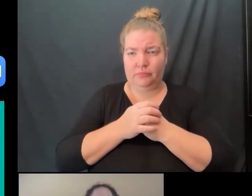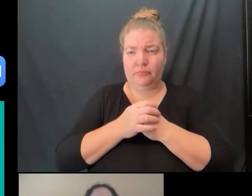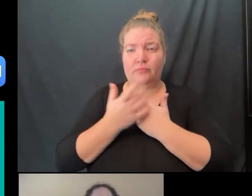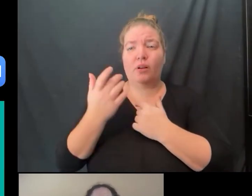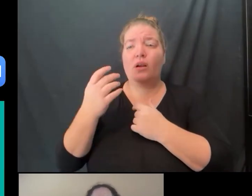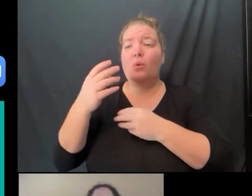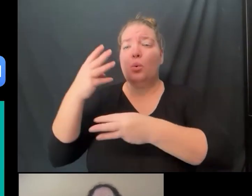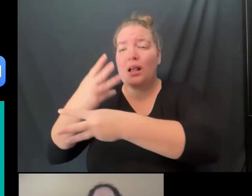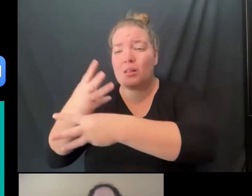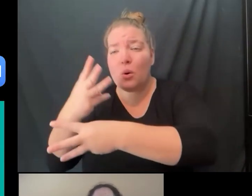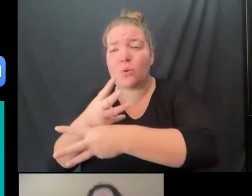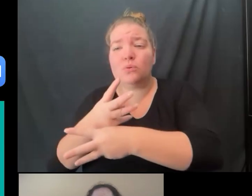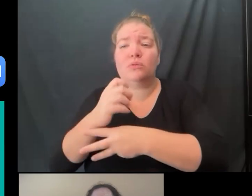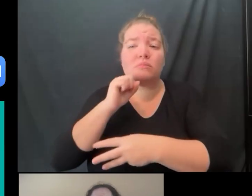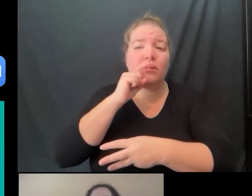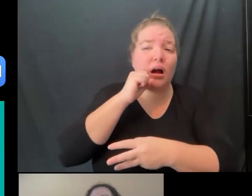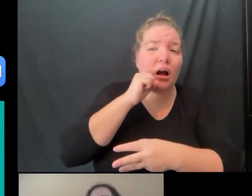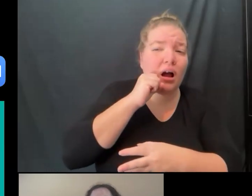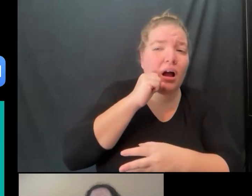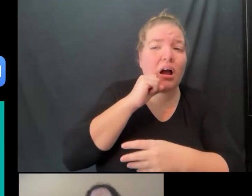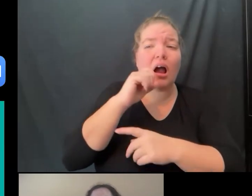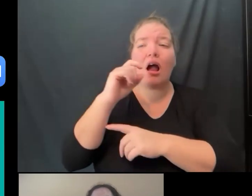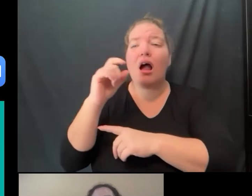your Zoom interface should by default